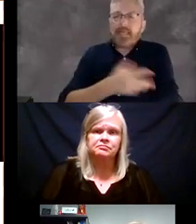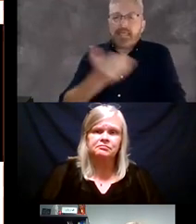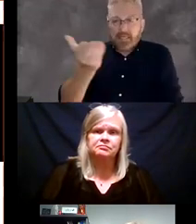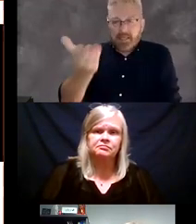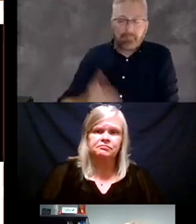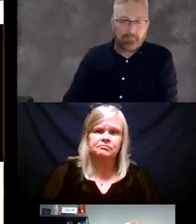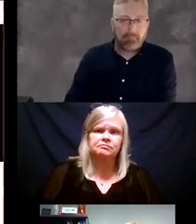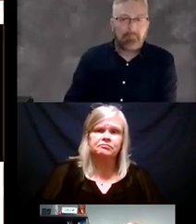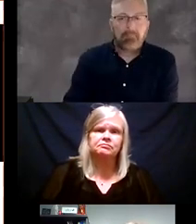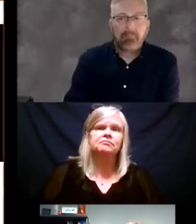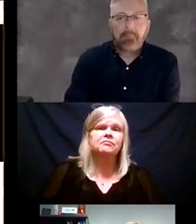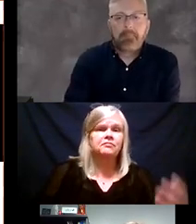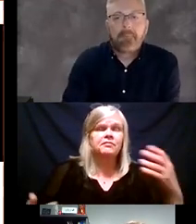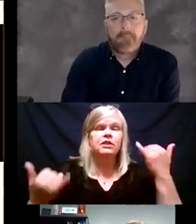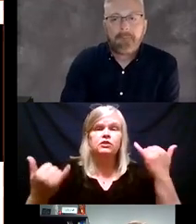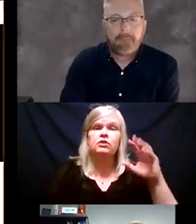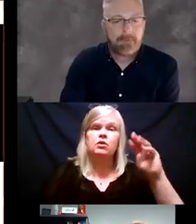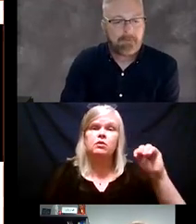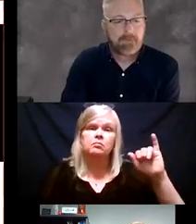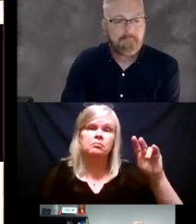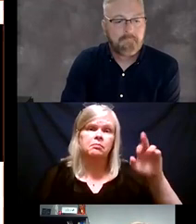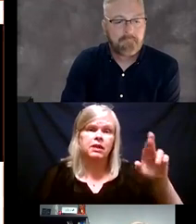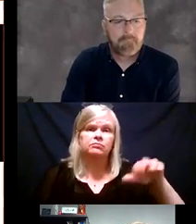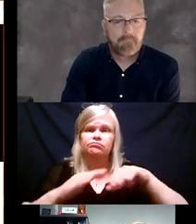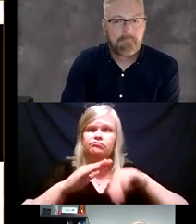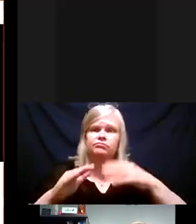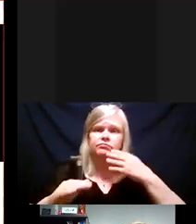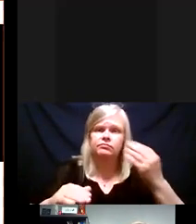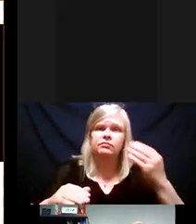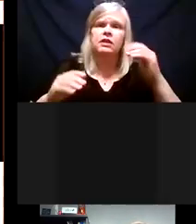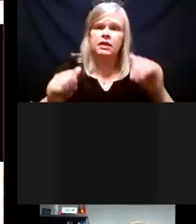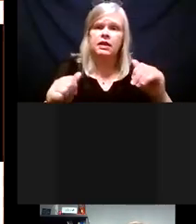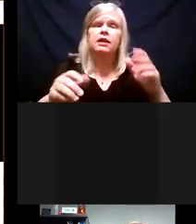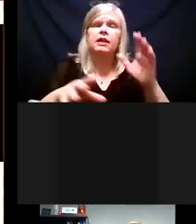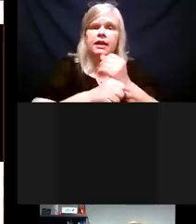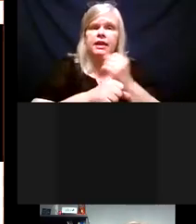CONSENT TO EMERGENCY SERVICES, CONTRACEPTION, FAMILY PLANNING,